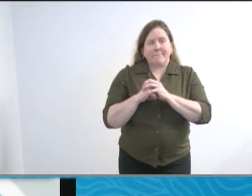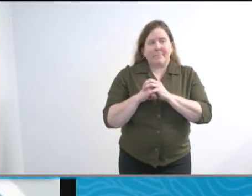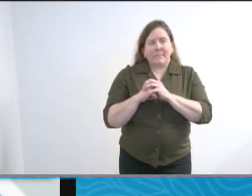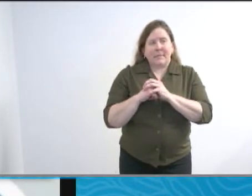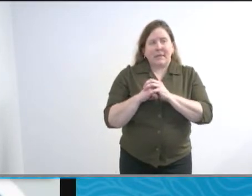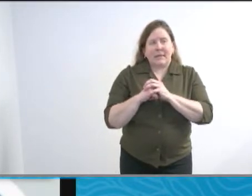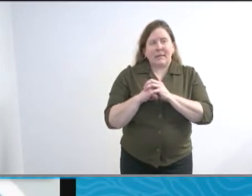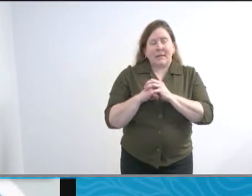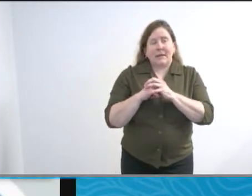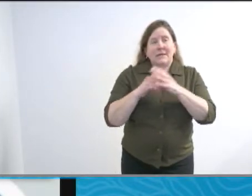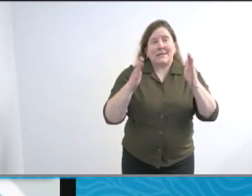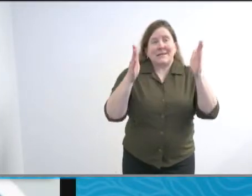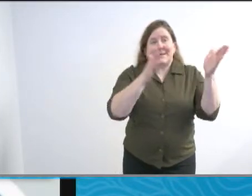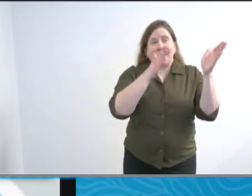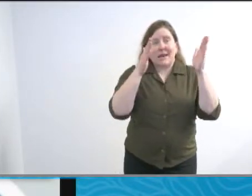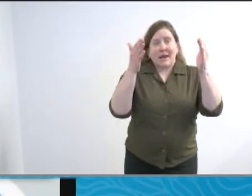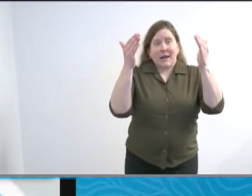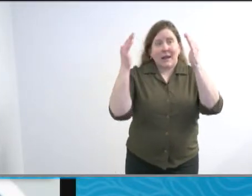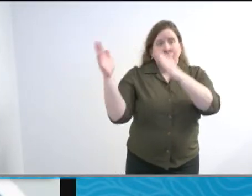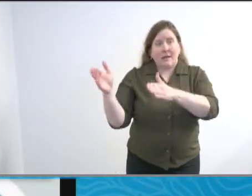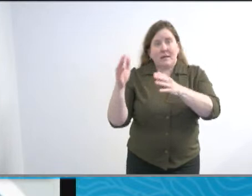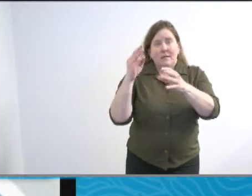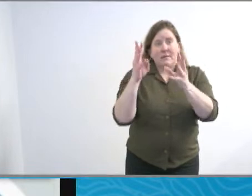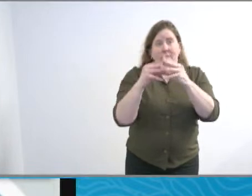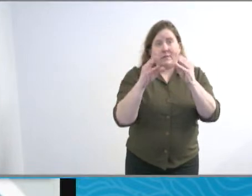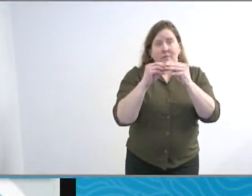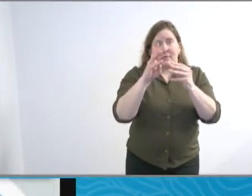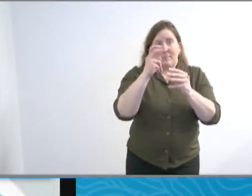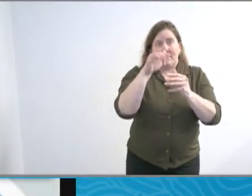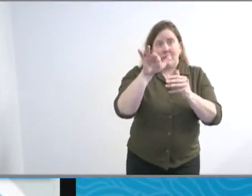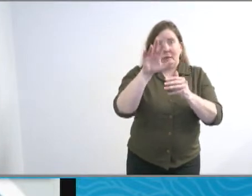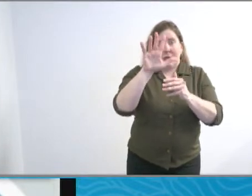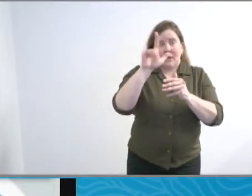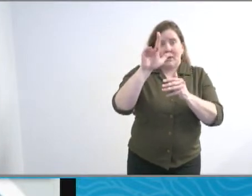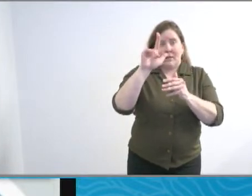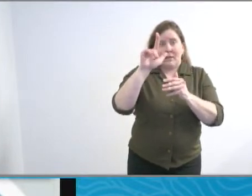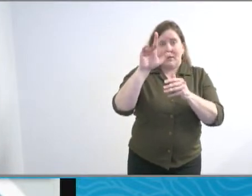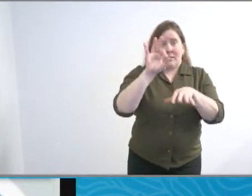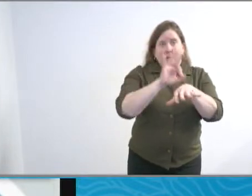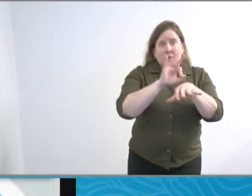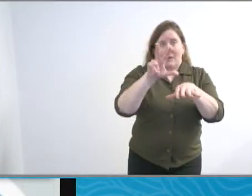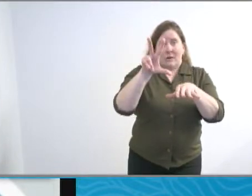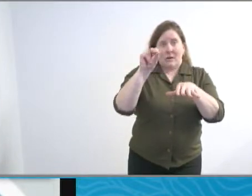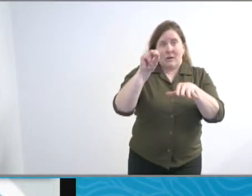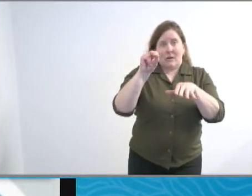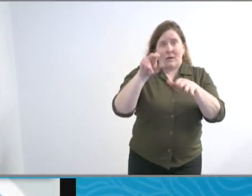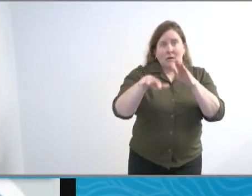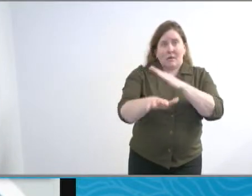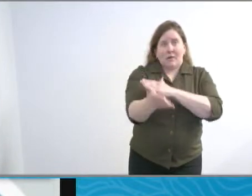our next meeting is May 25th at 9:30 AM at our Teacher Resource Center.